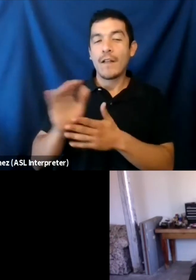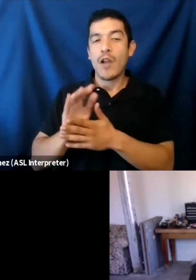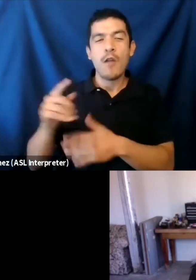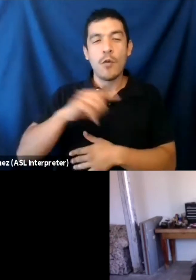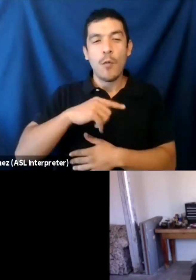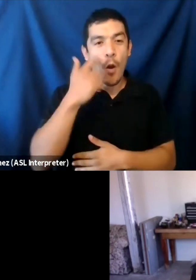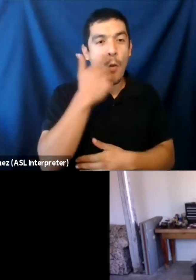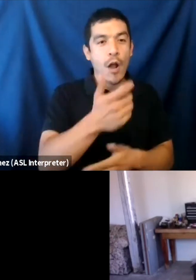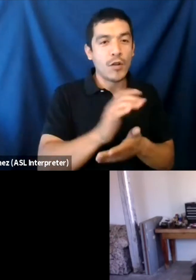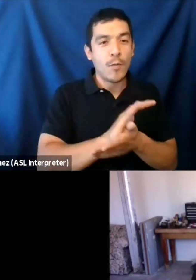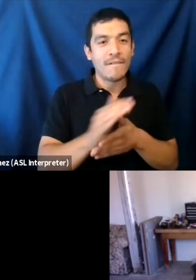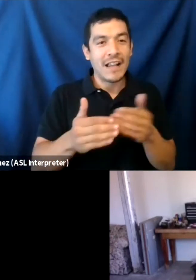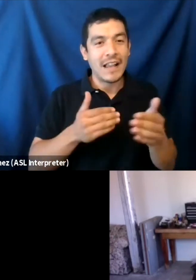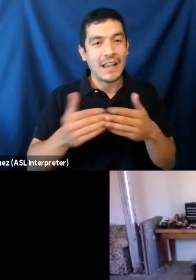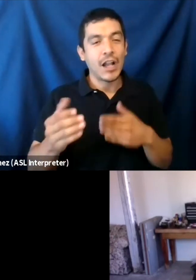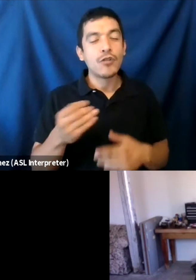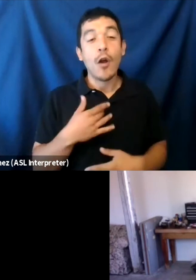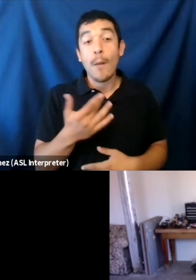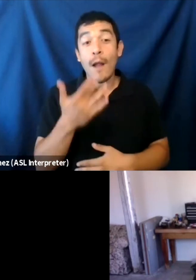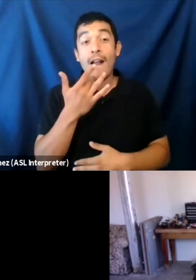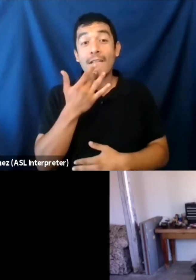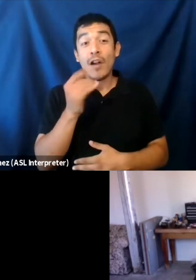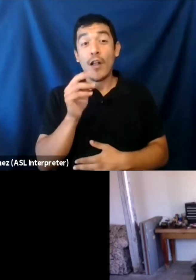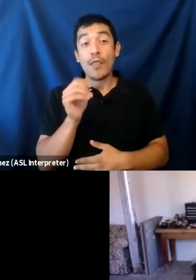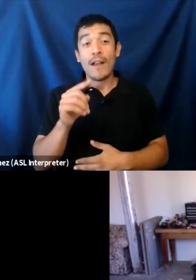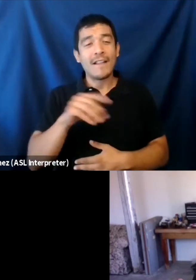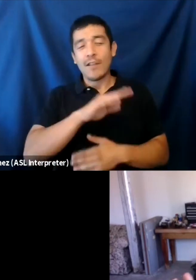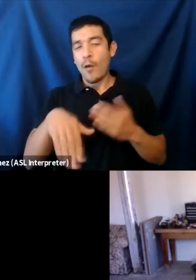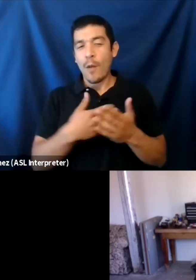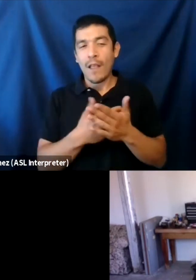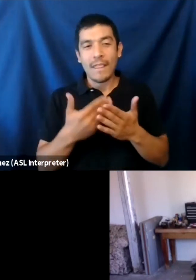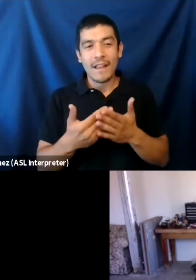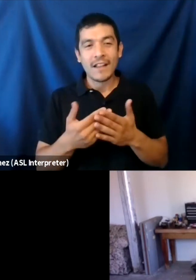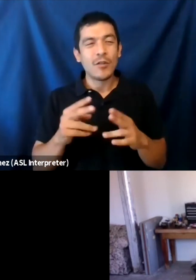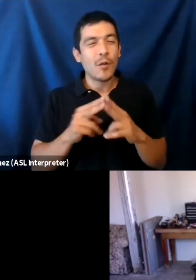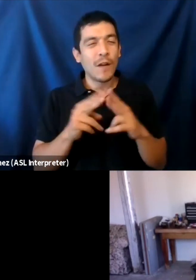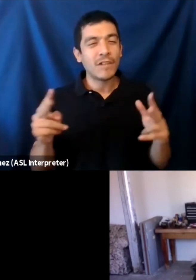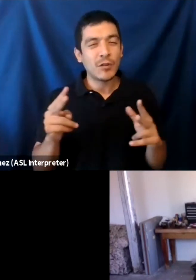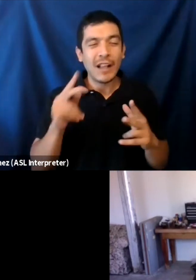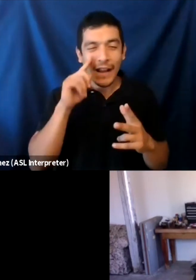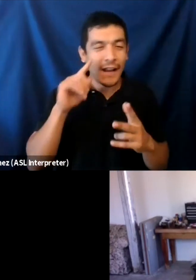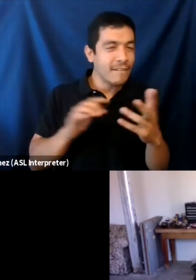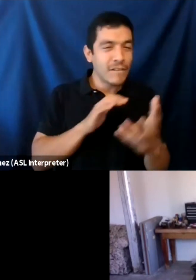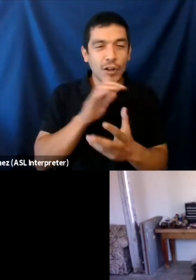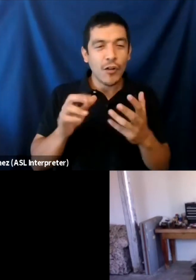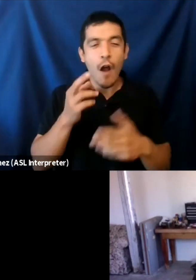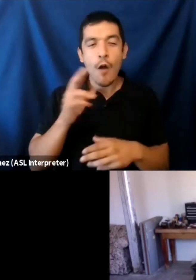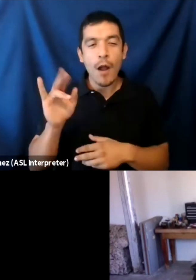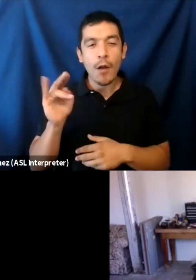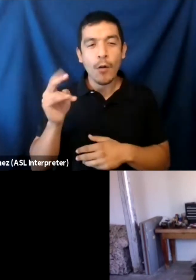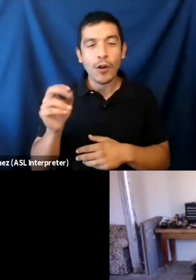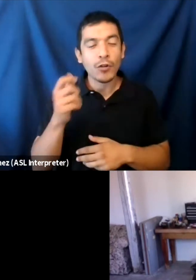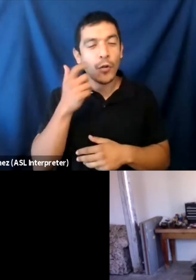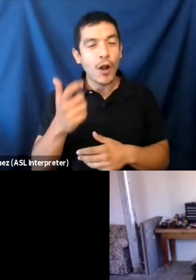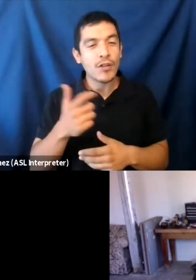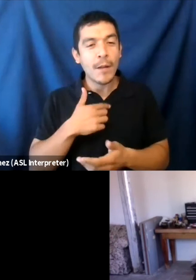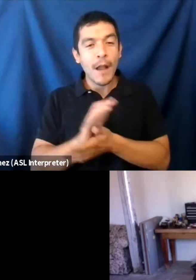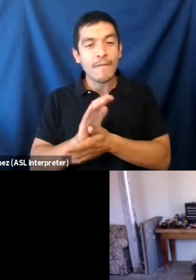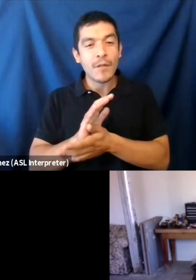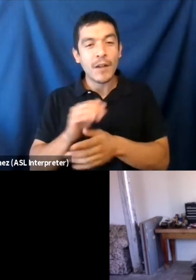So, my favorite thread out of this whole thing was like very confused, right-wingers watching my film and live tweeting